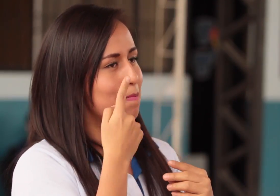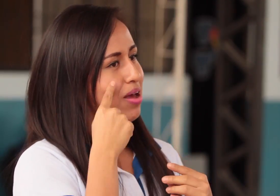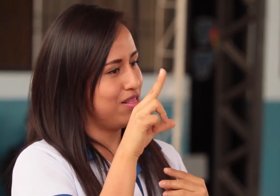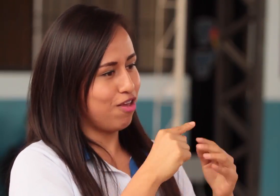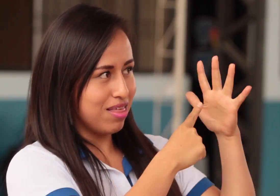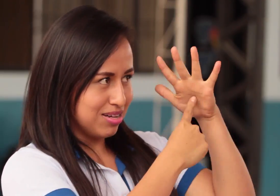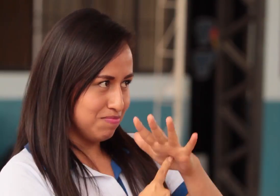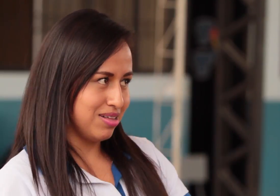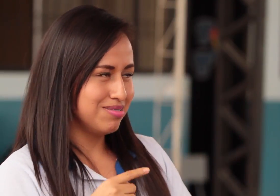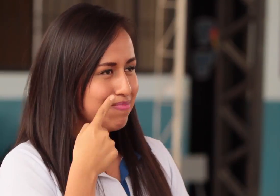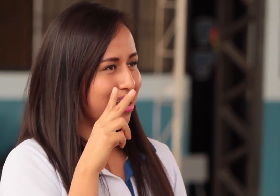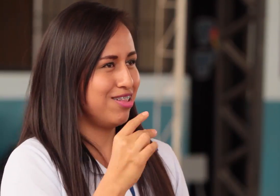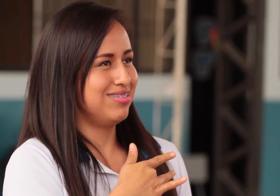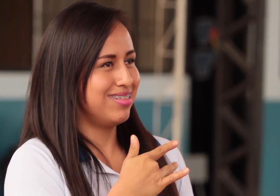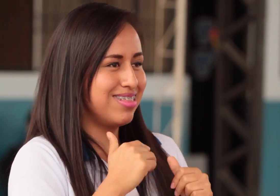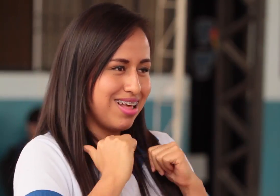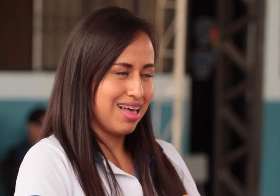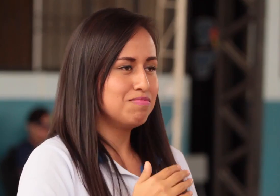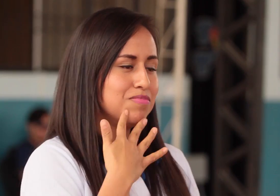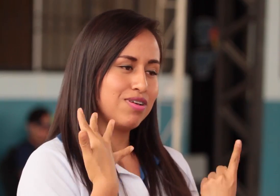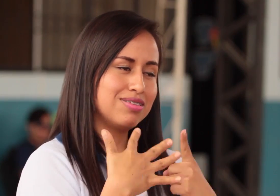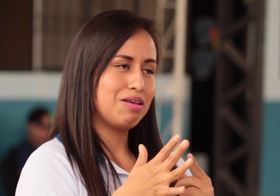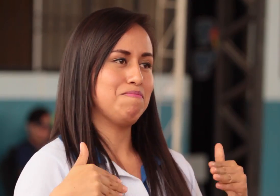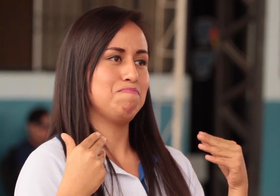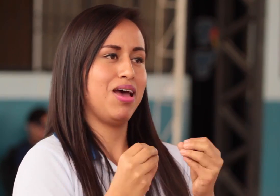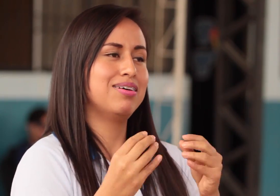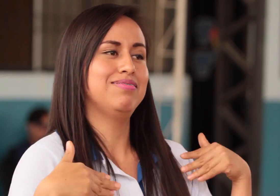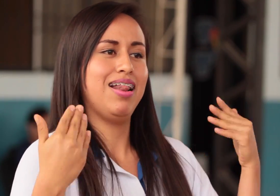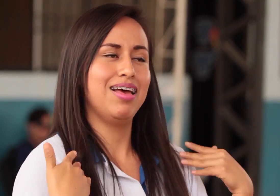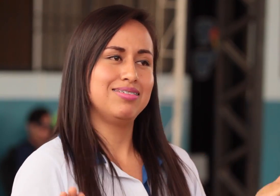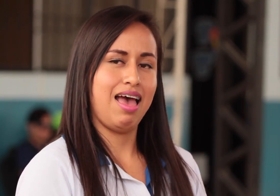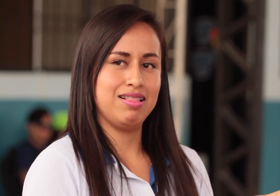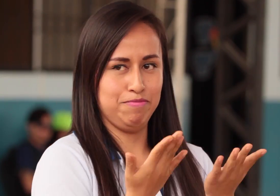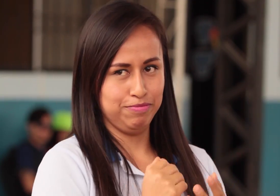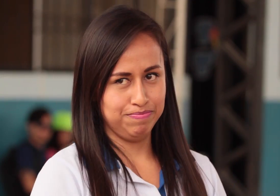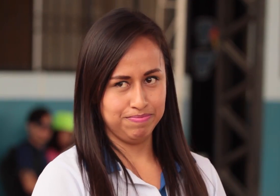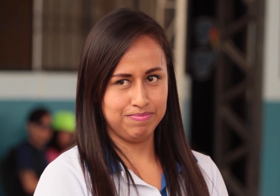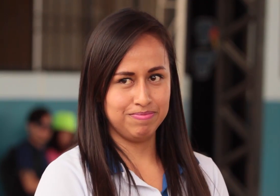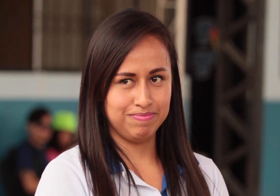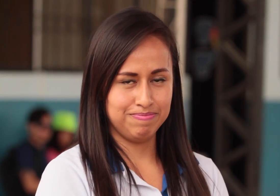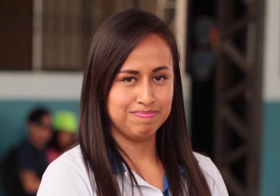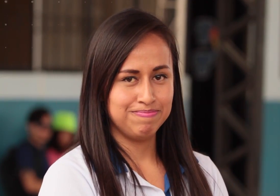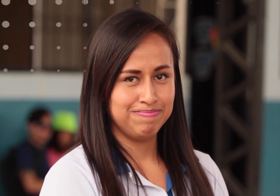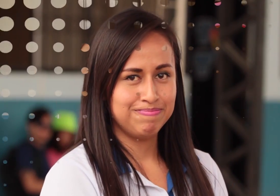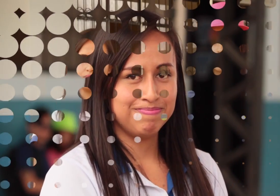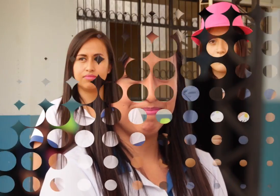to enjoy and to be better. Discrimination is not good because it makes us feel sad. It is better to cheer them up.